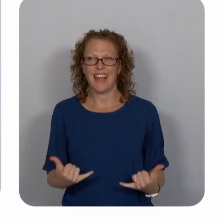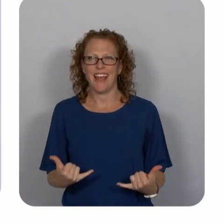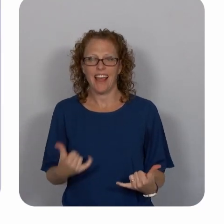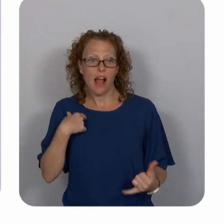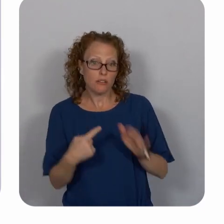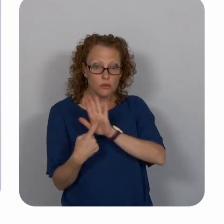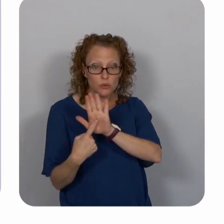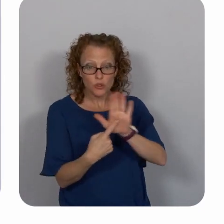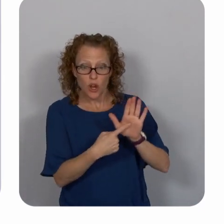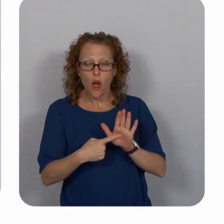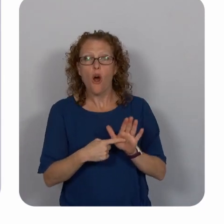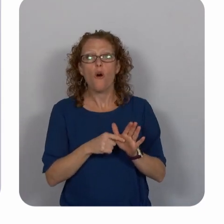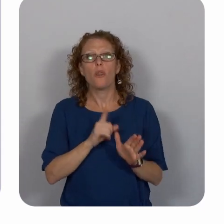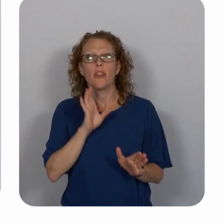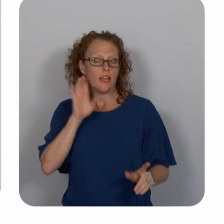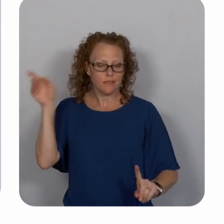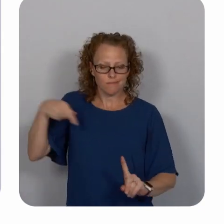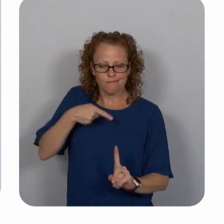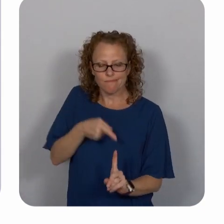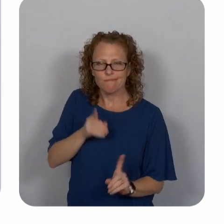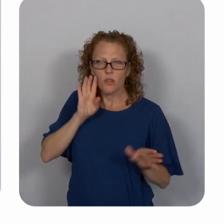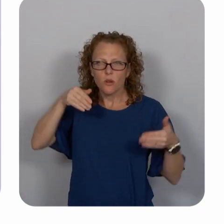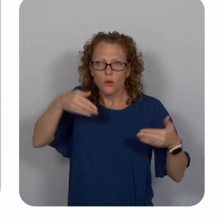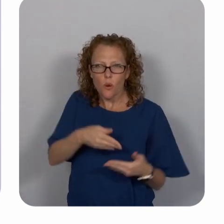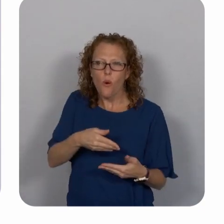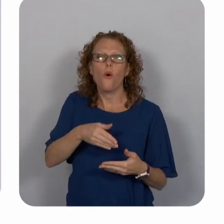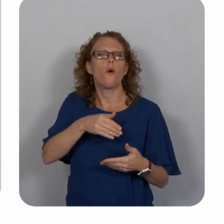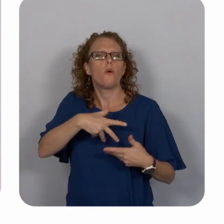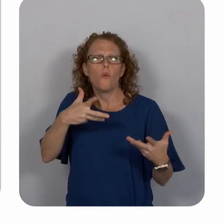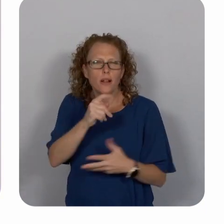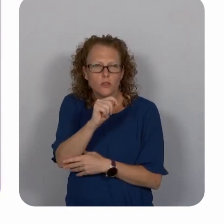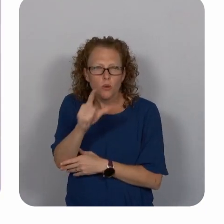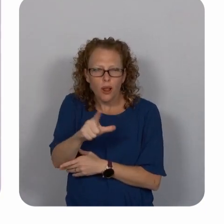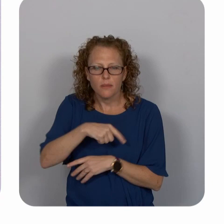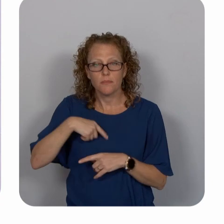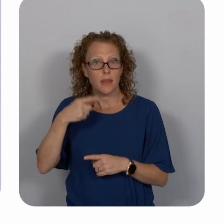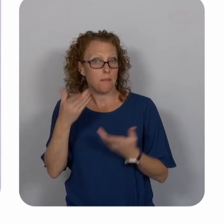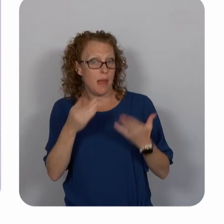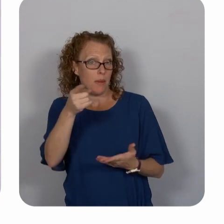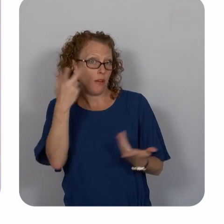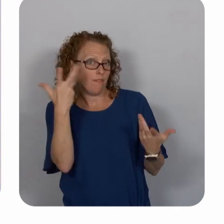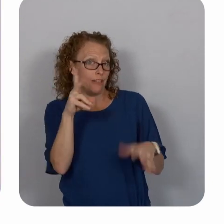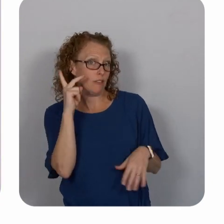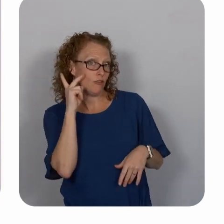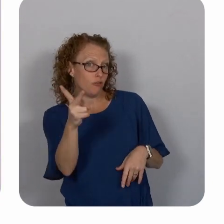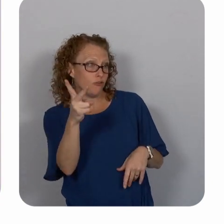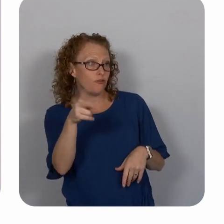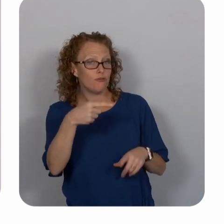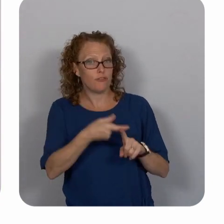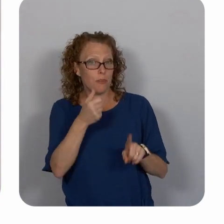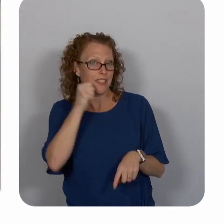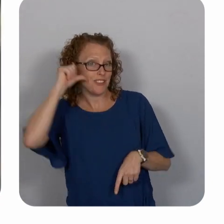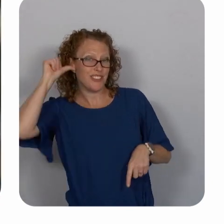You probably have seen the fascinating AI experiences shared from Mark’s and Ahmad’s keynotes. My name is Han.